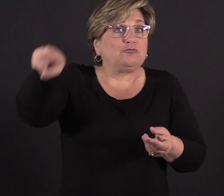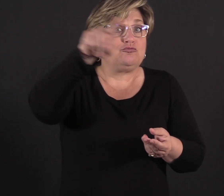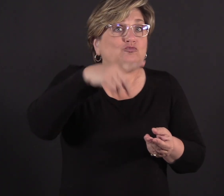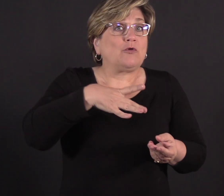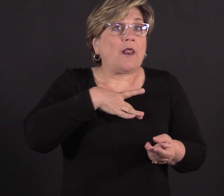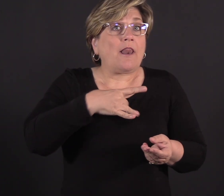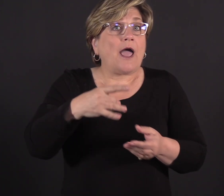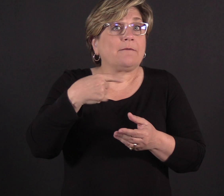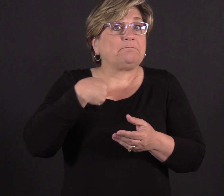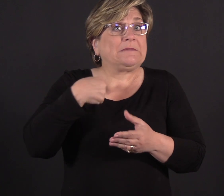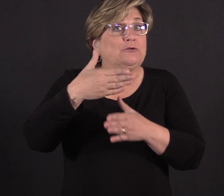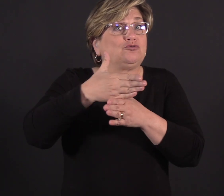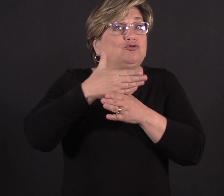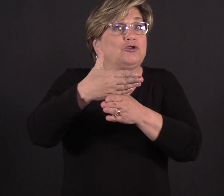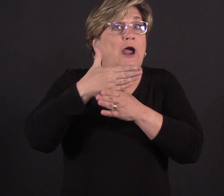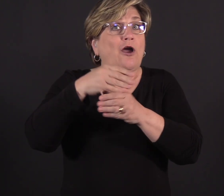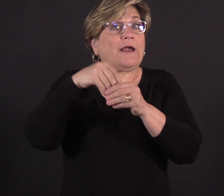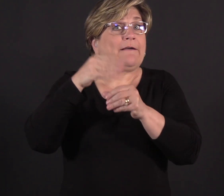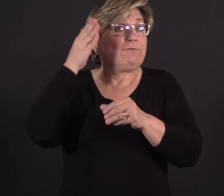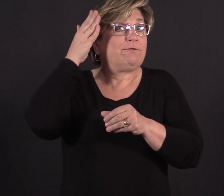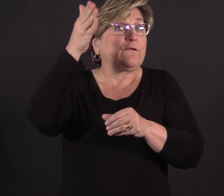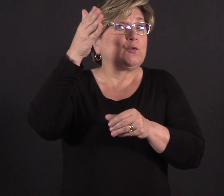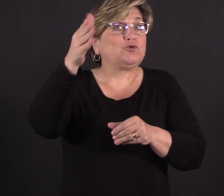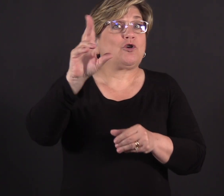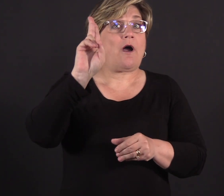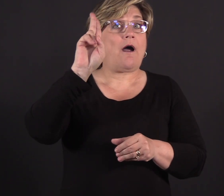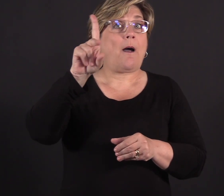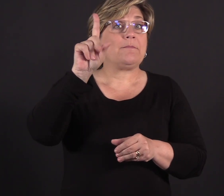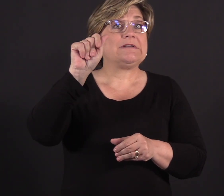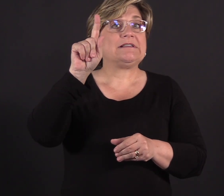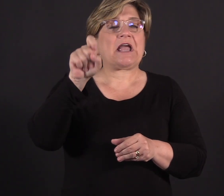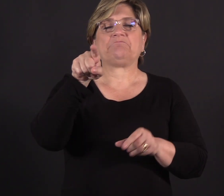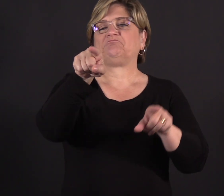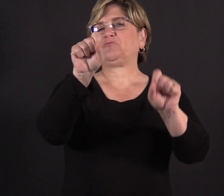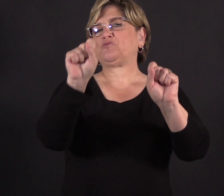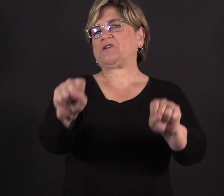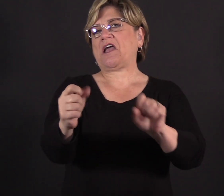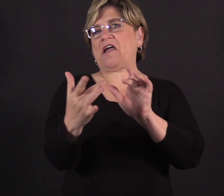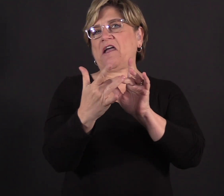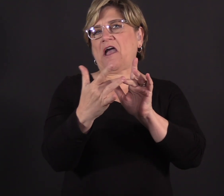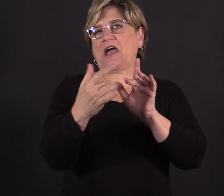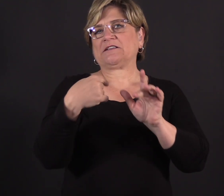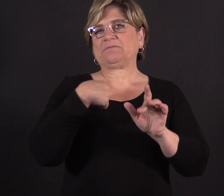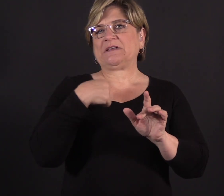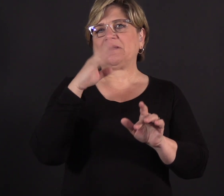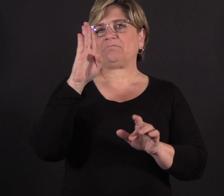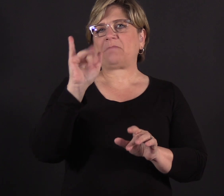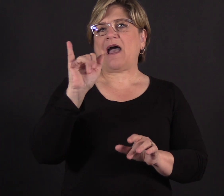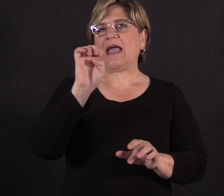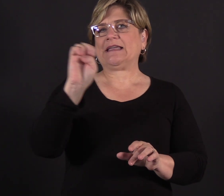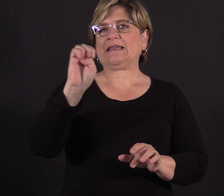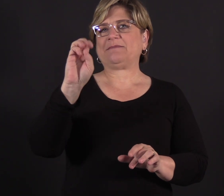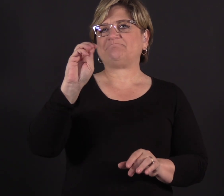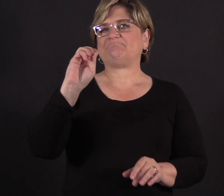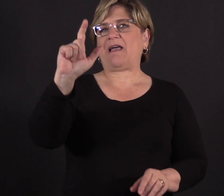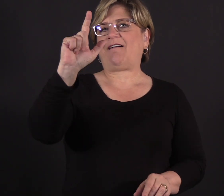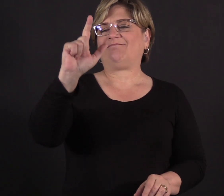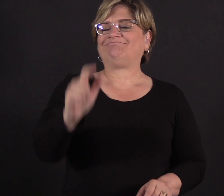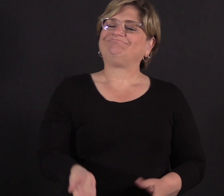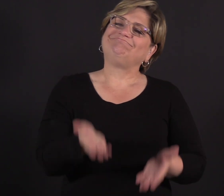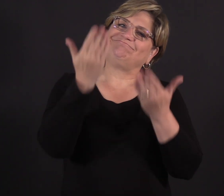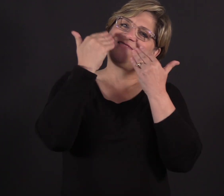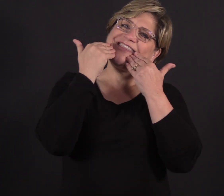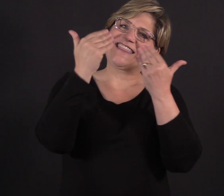like me to share in a future update. You can contact me by email. Thank you!